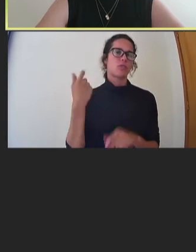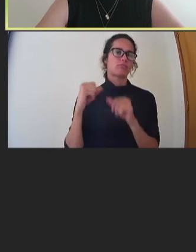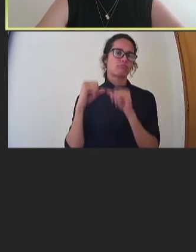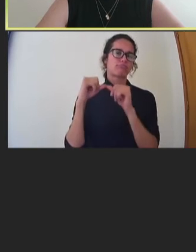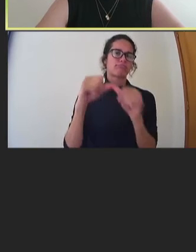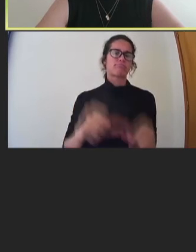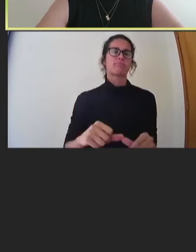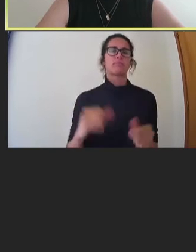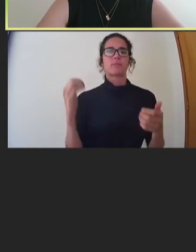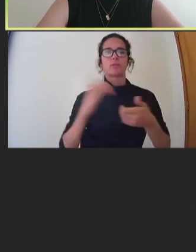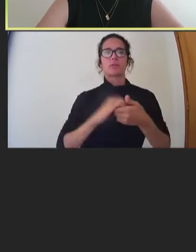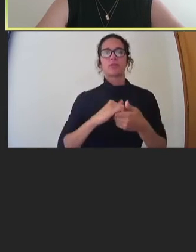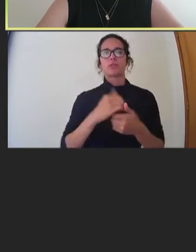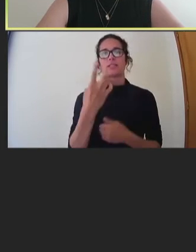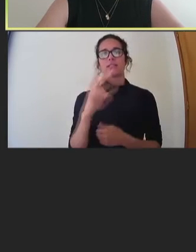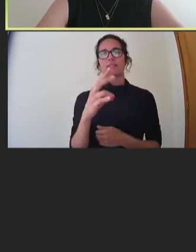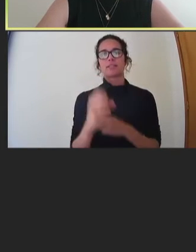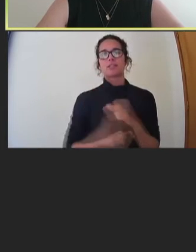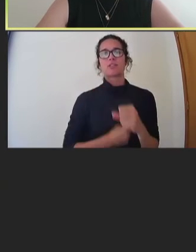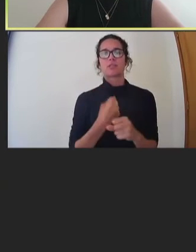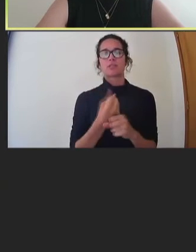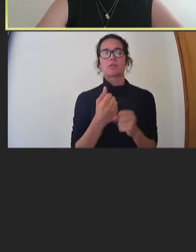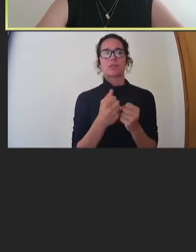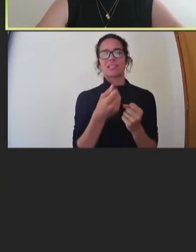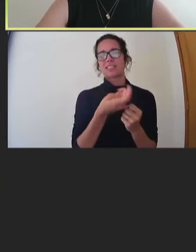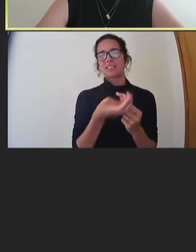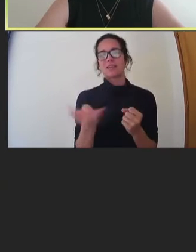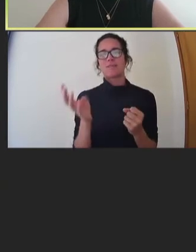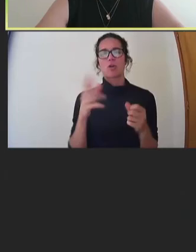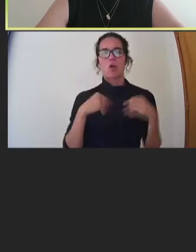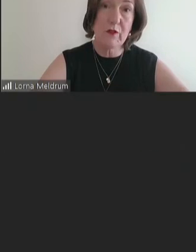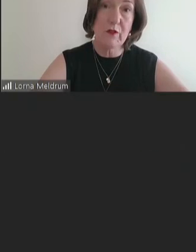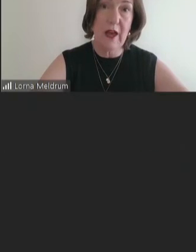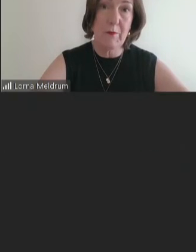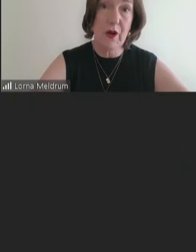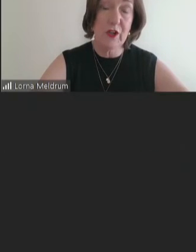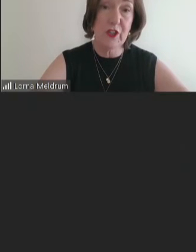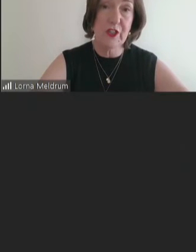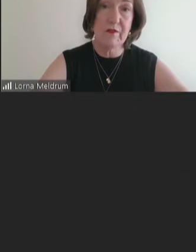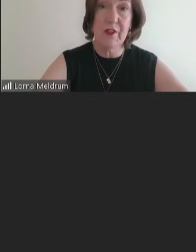gone through several owners, but we have been responsible for that partnership for